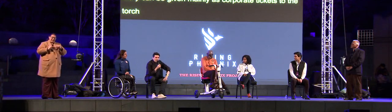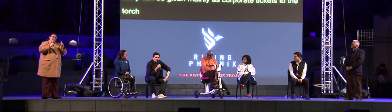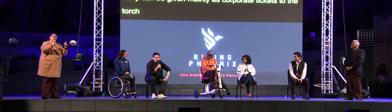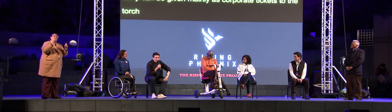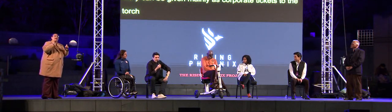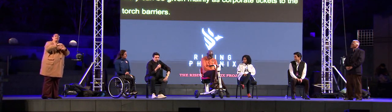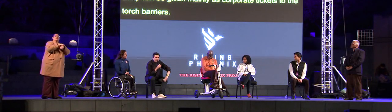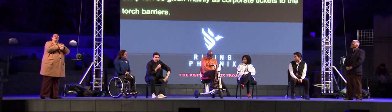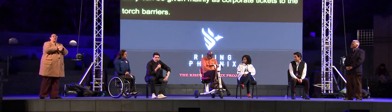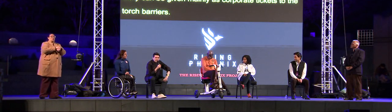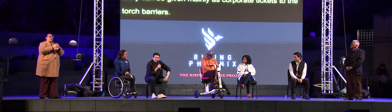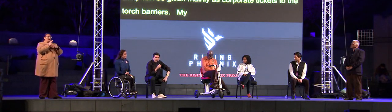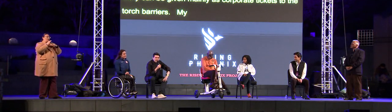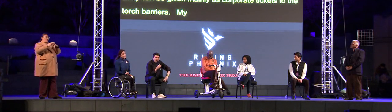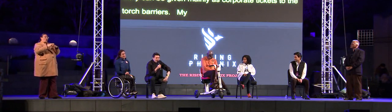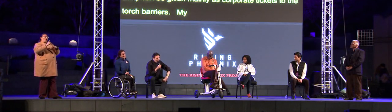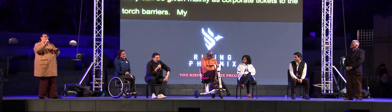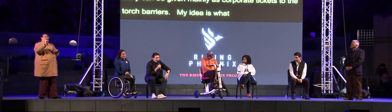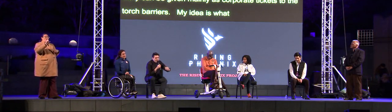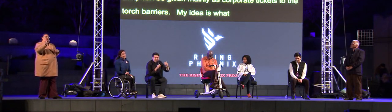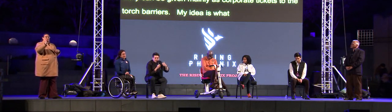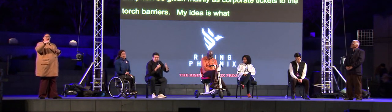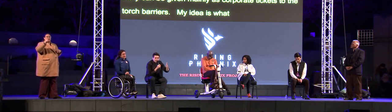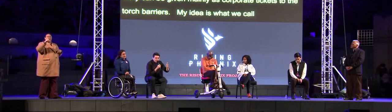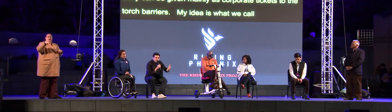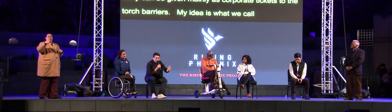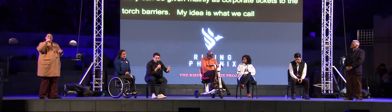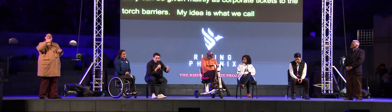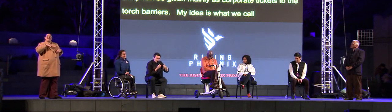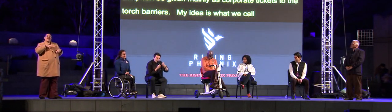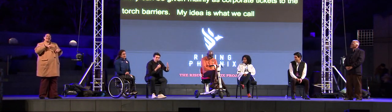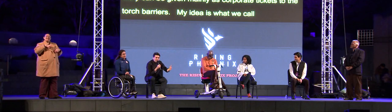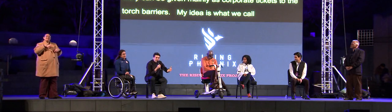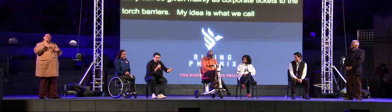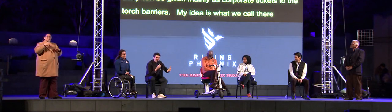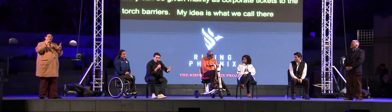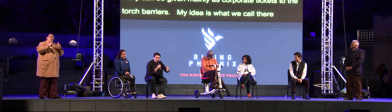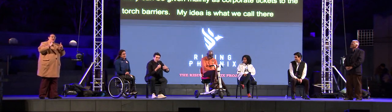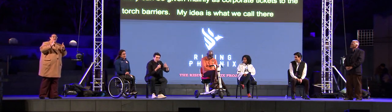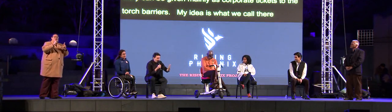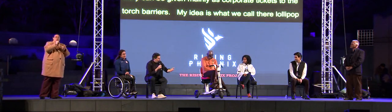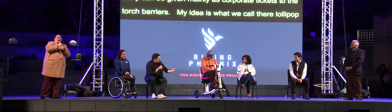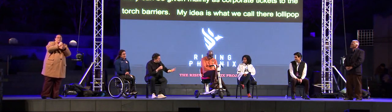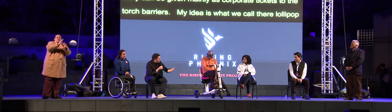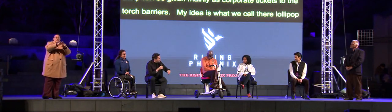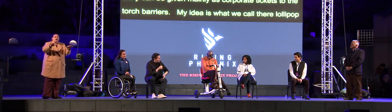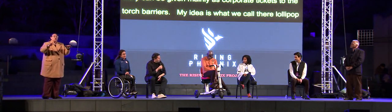called lollypop ladies, and they're the people that stop your children being run over by cars on the way to school.